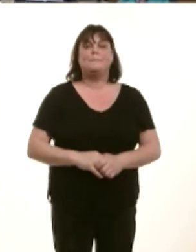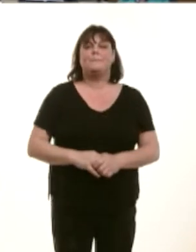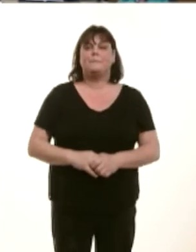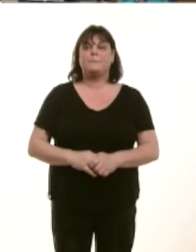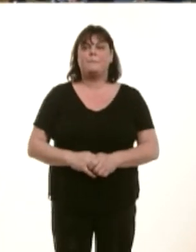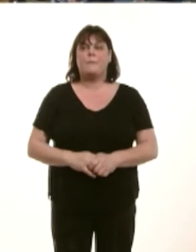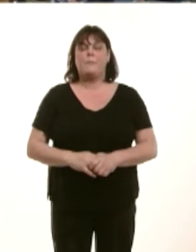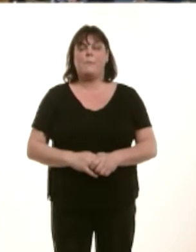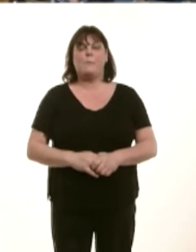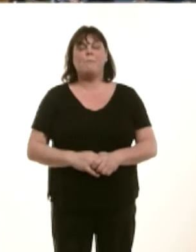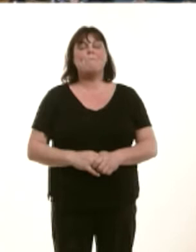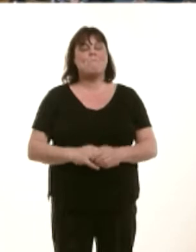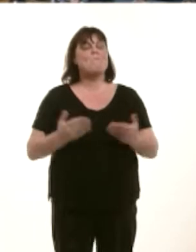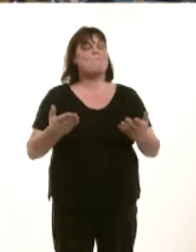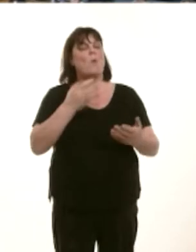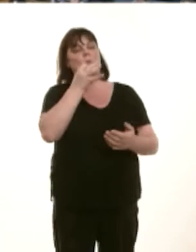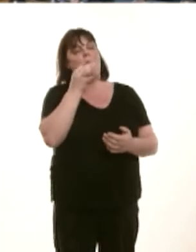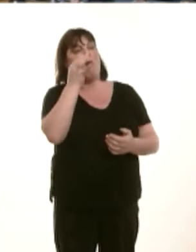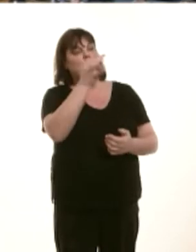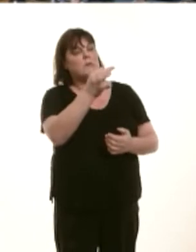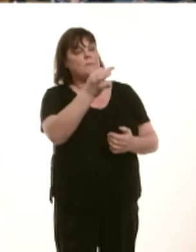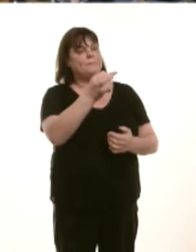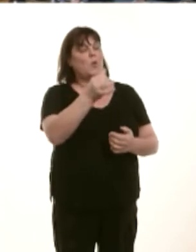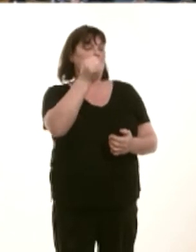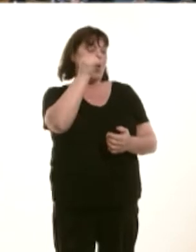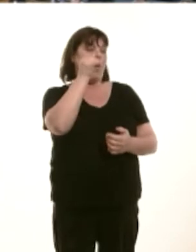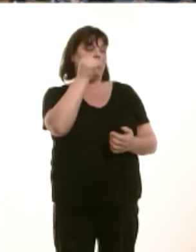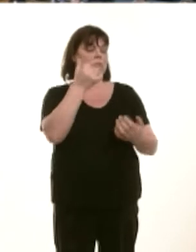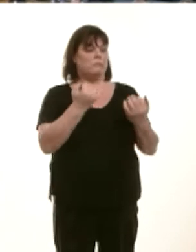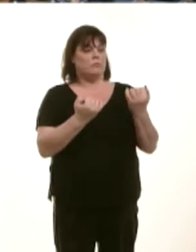Andrew R.T. Davies: First Minister, whilst traffic improvements generally are welcome,